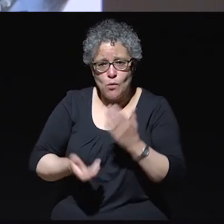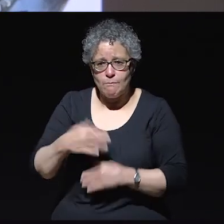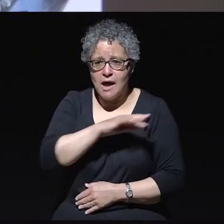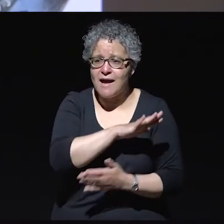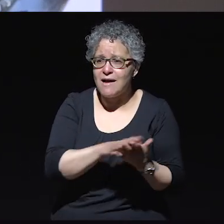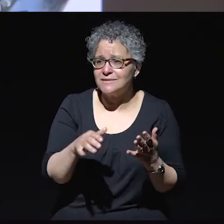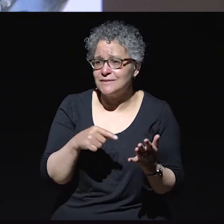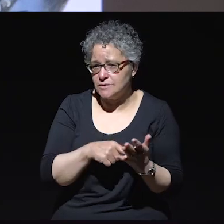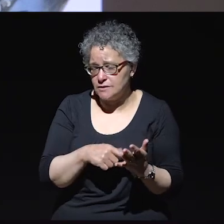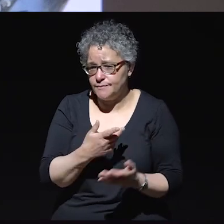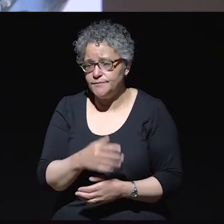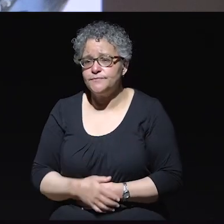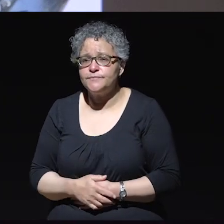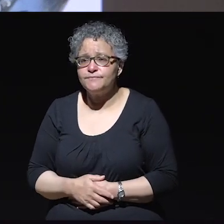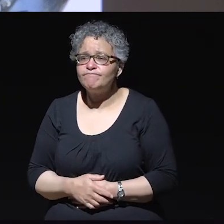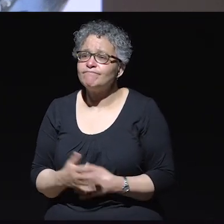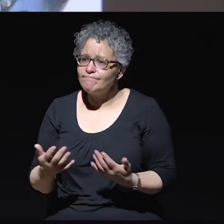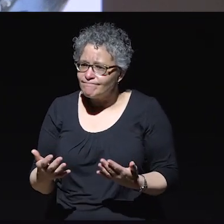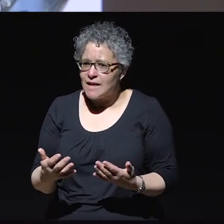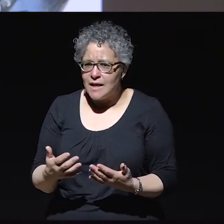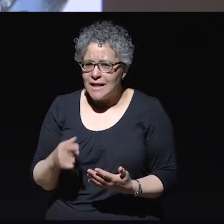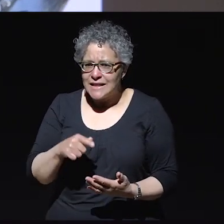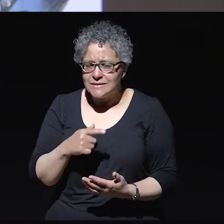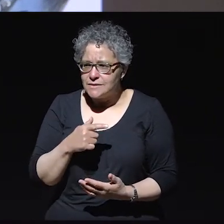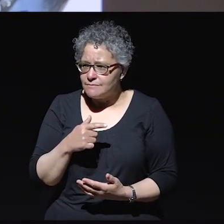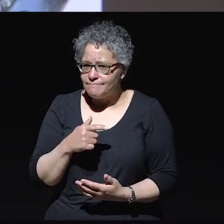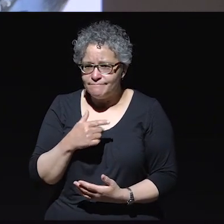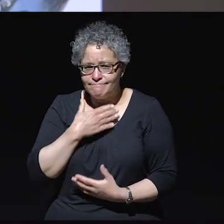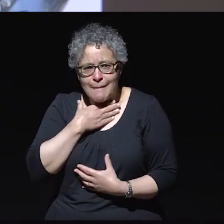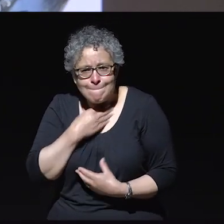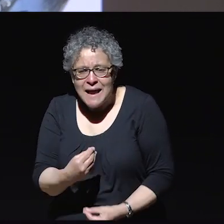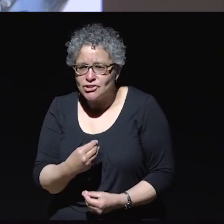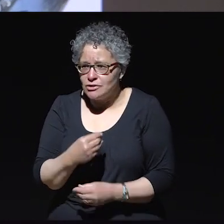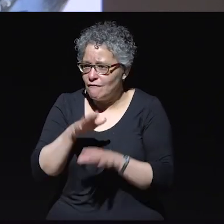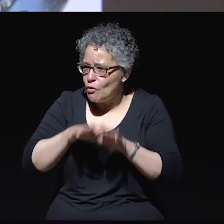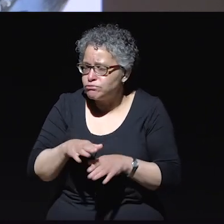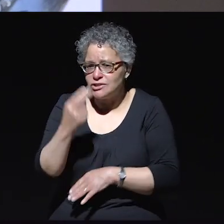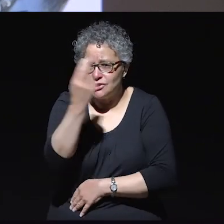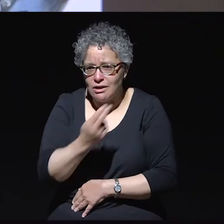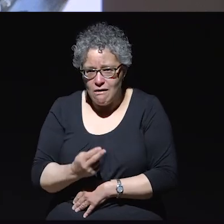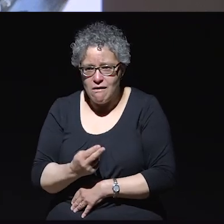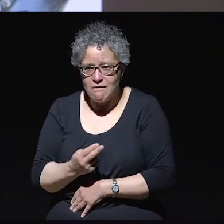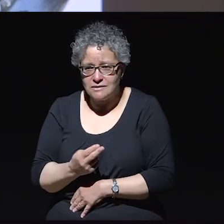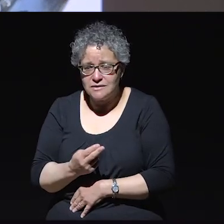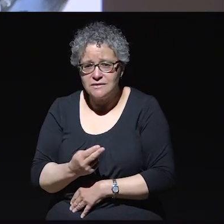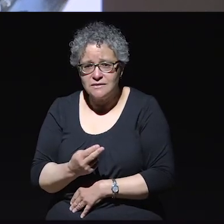However, this collecting pattern, this passion for British art and particularly British Grand Manner portraiture didn't come from nowhere.